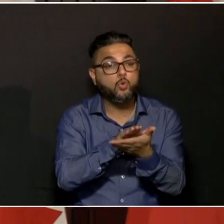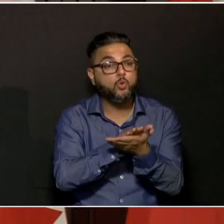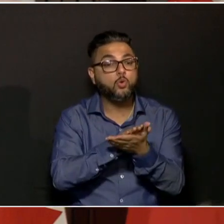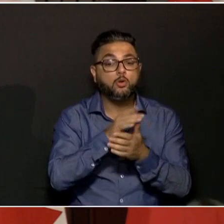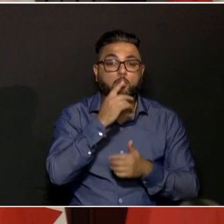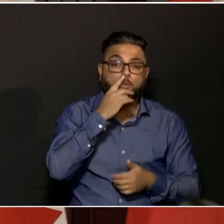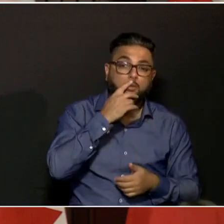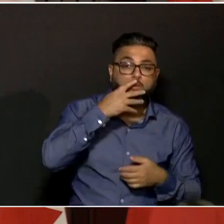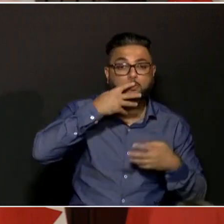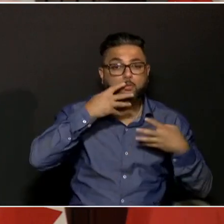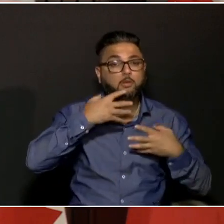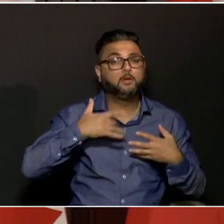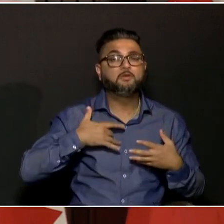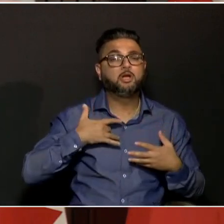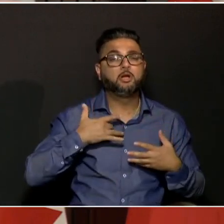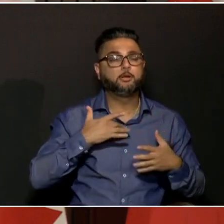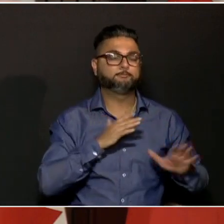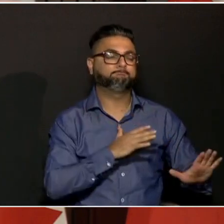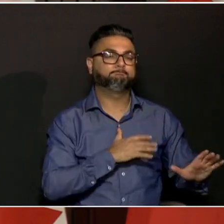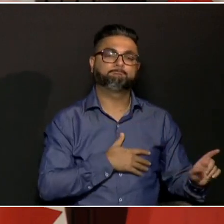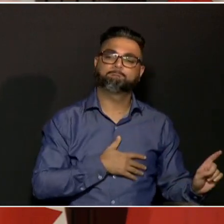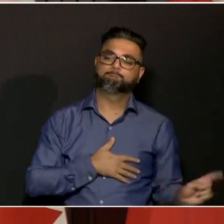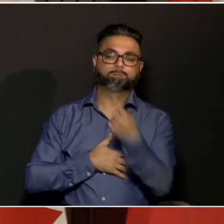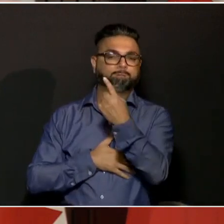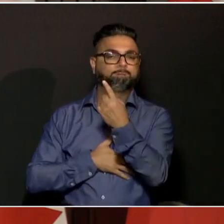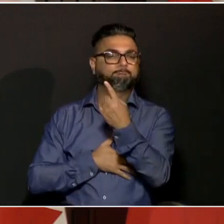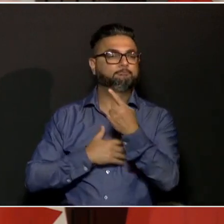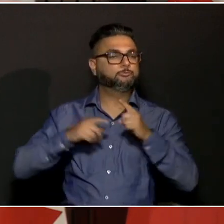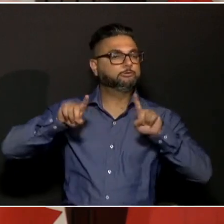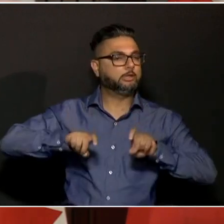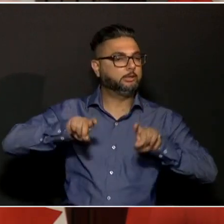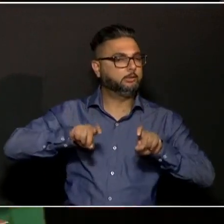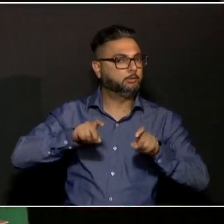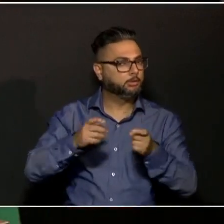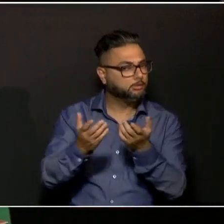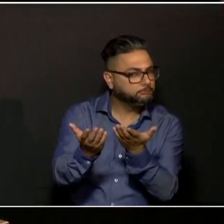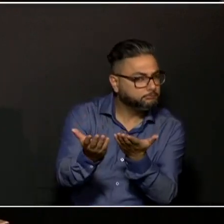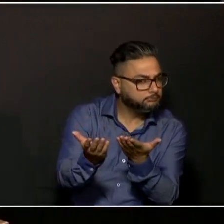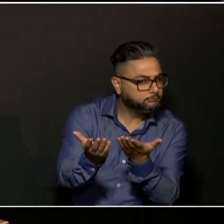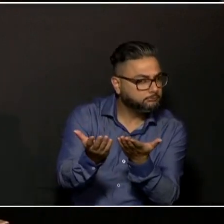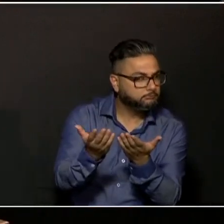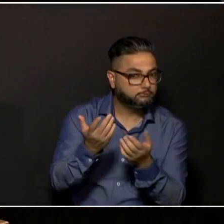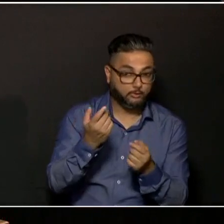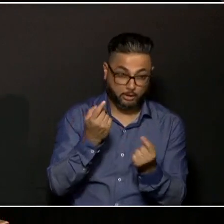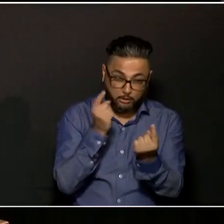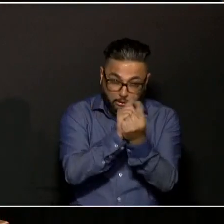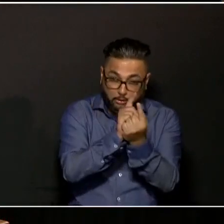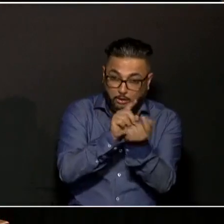should they have a runny nose or will be consistent that they need to see a nurse like you mentioned